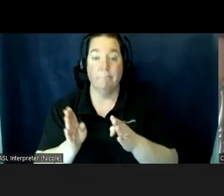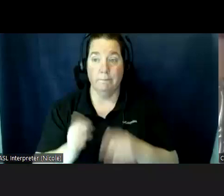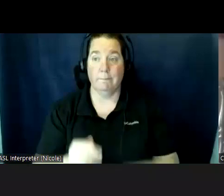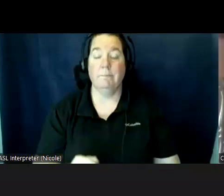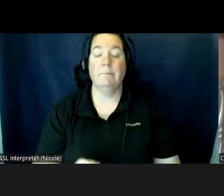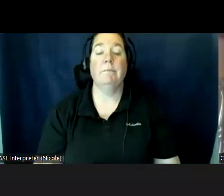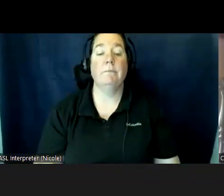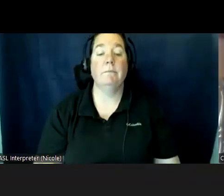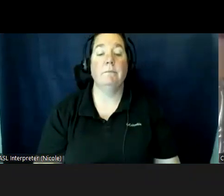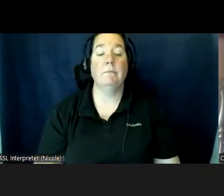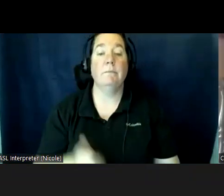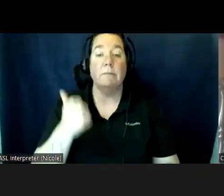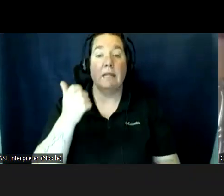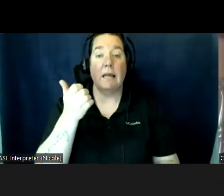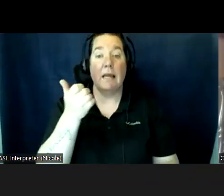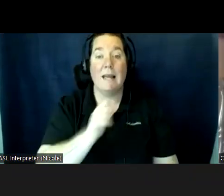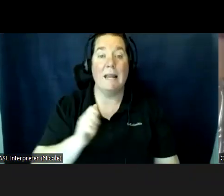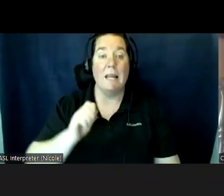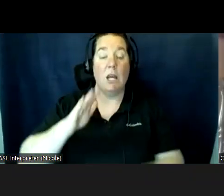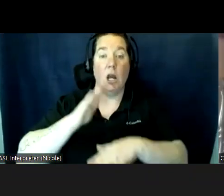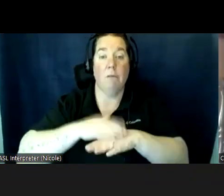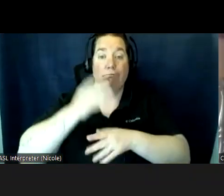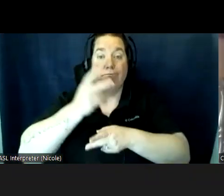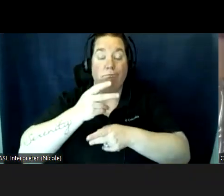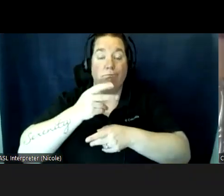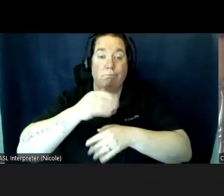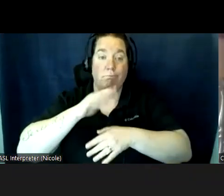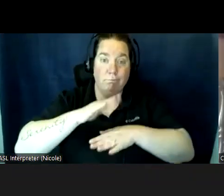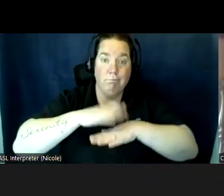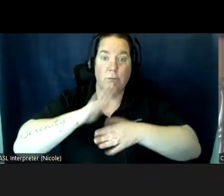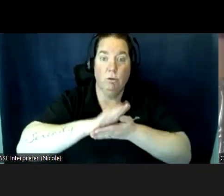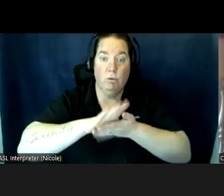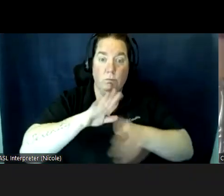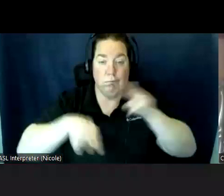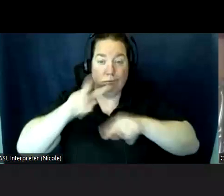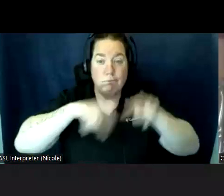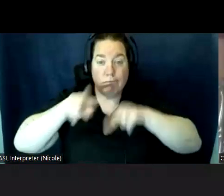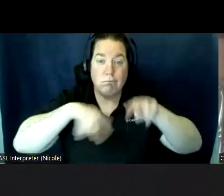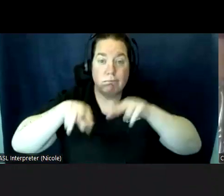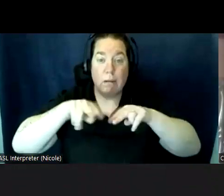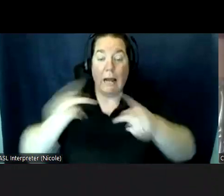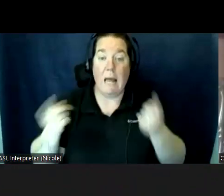Have any on-site monitoring visits happened in the past couple of years that you are aware of?